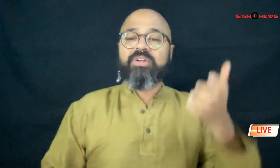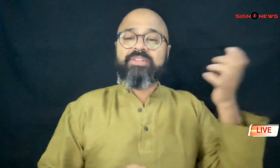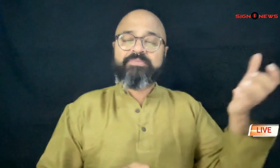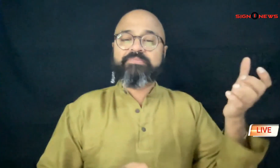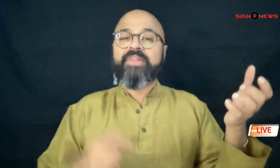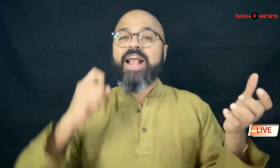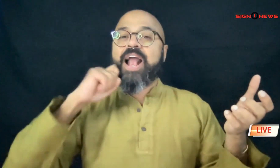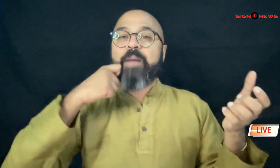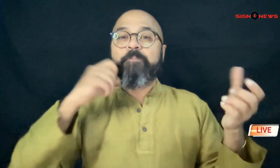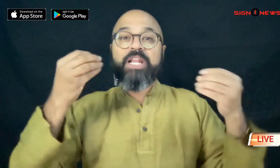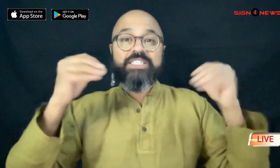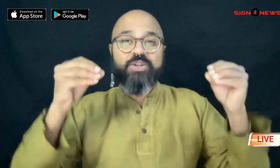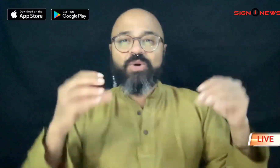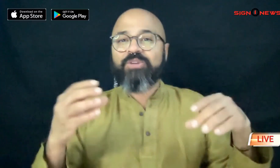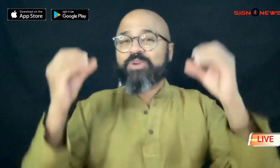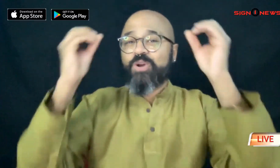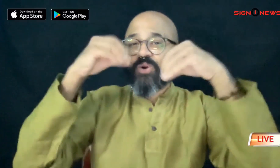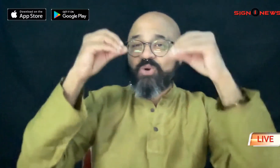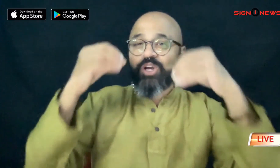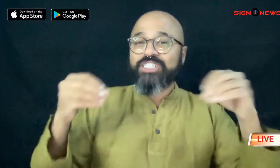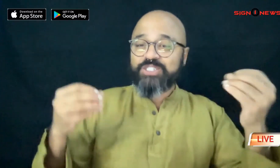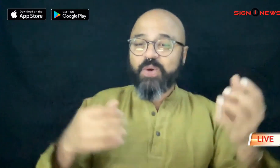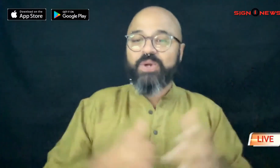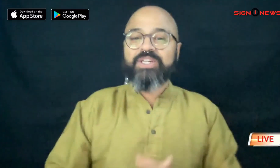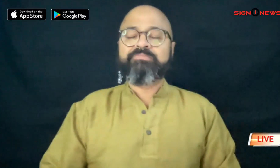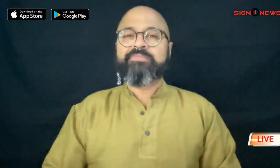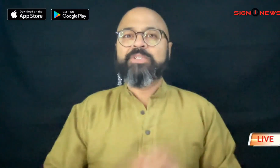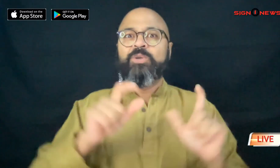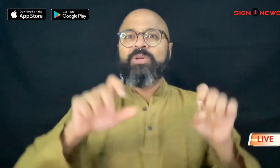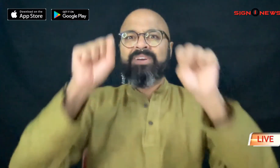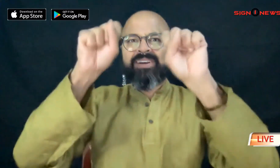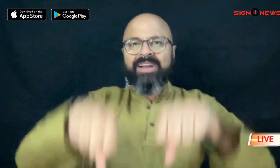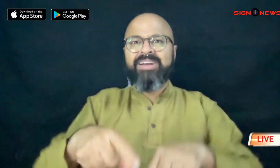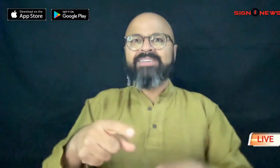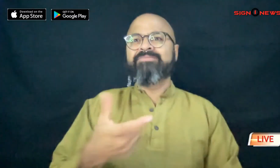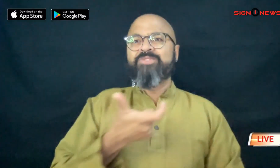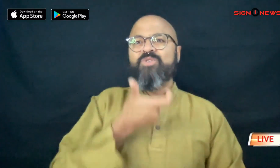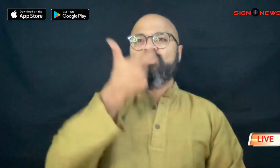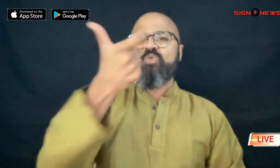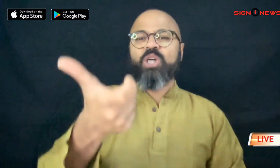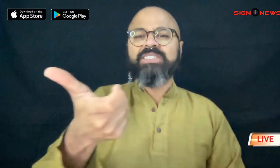to the app store or Google play store on your smart phone and you can also watch on Apple